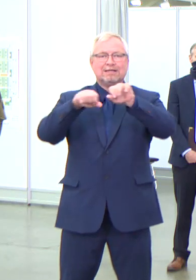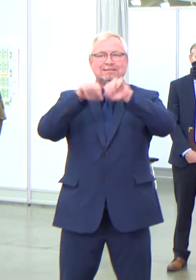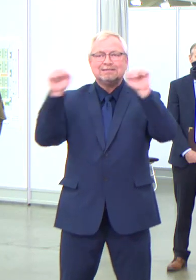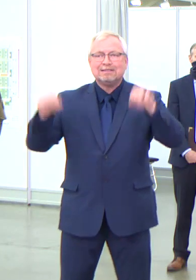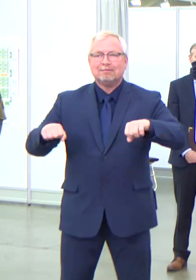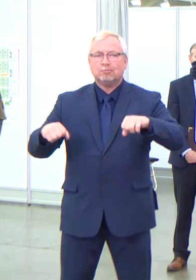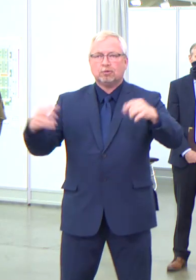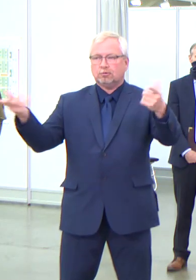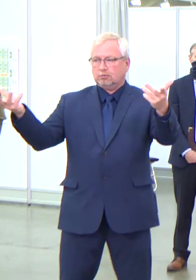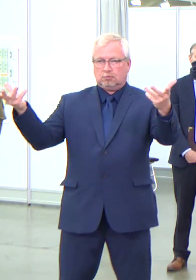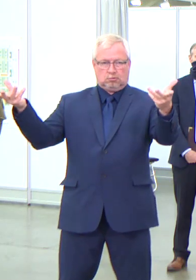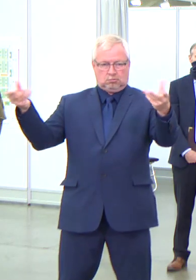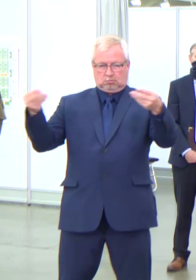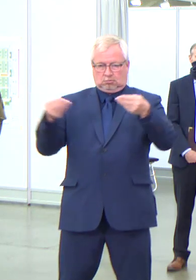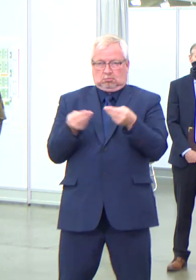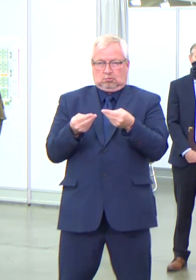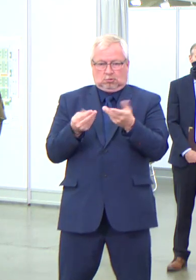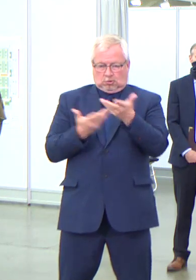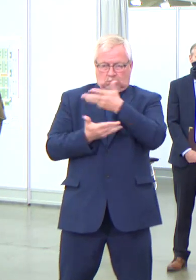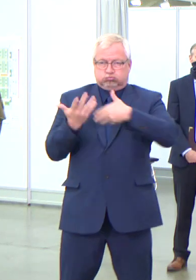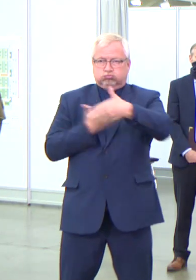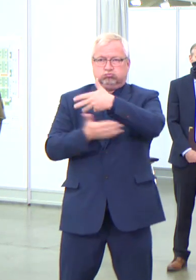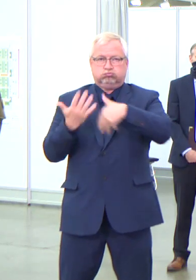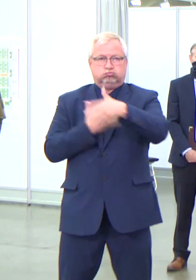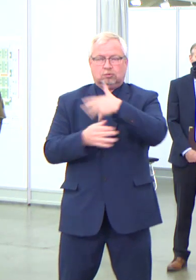of Maryland Medical System for their partnership on agreeing to staff and run this facility